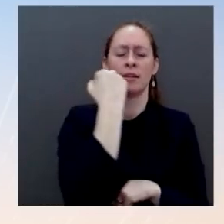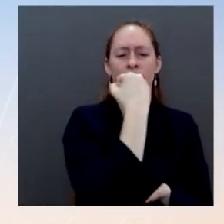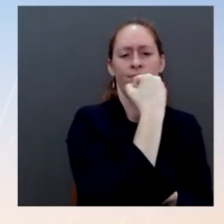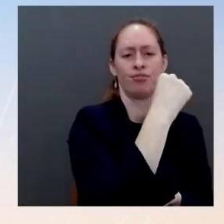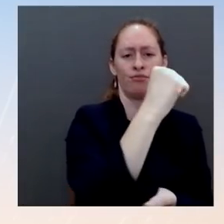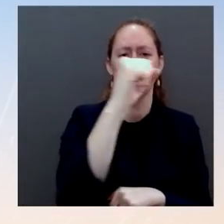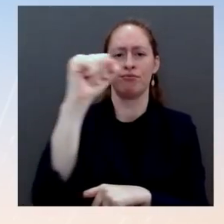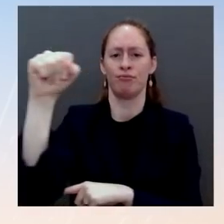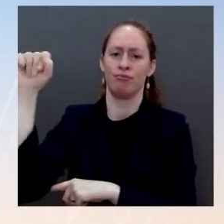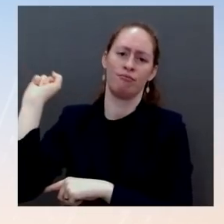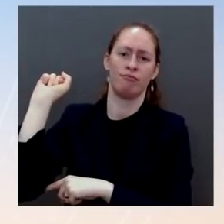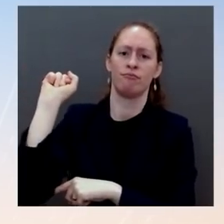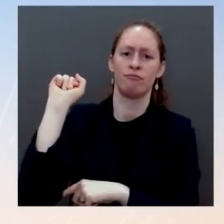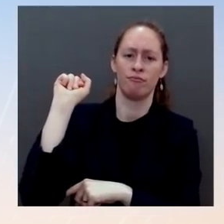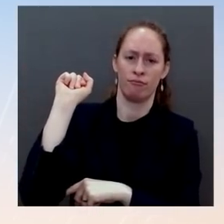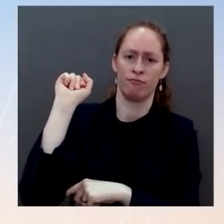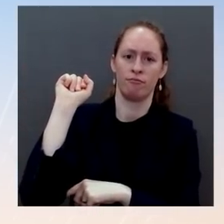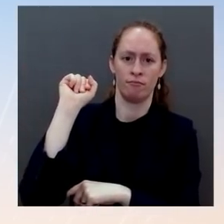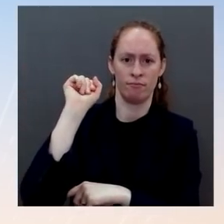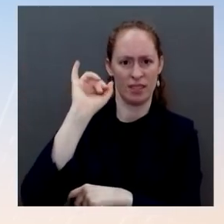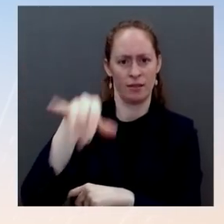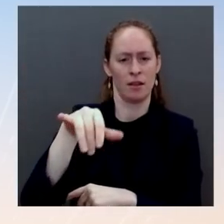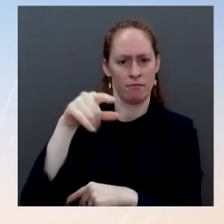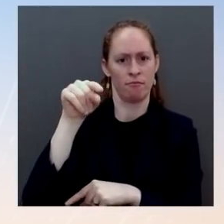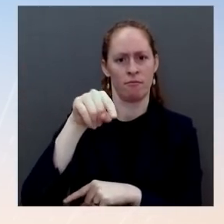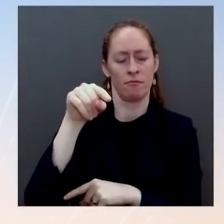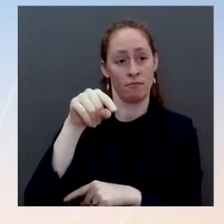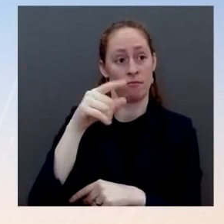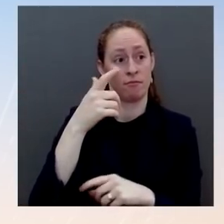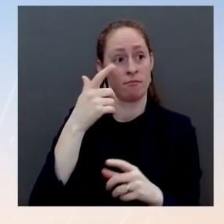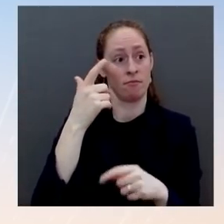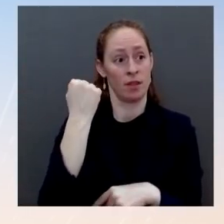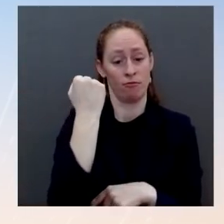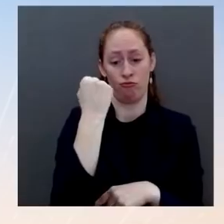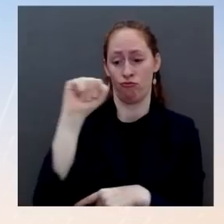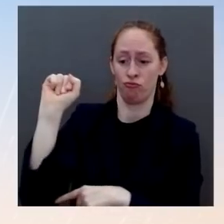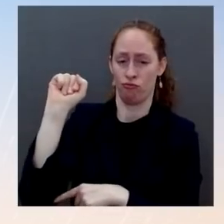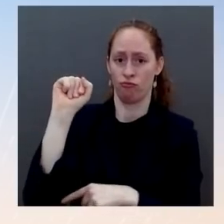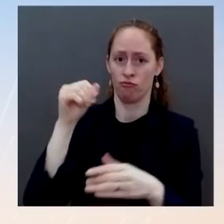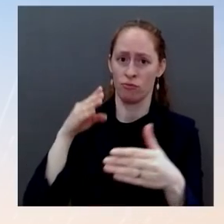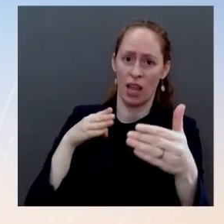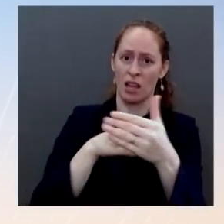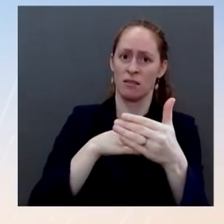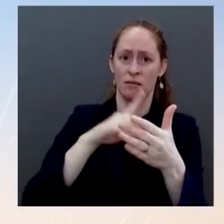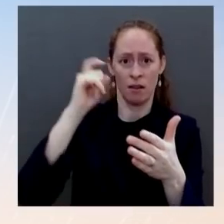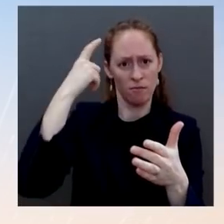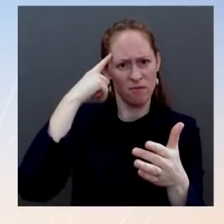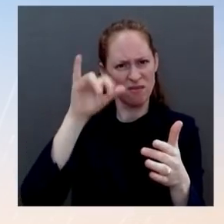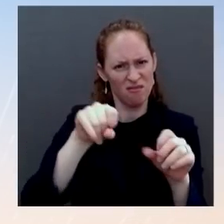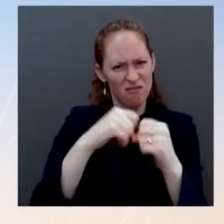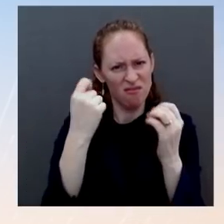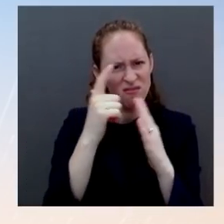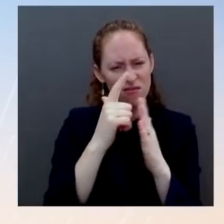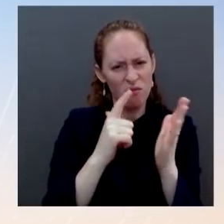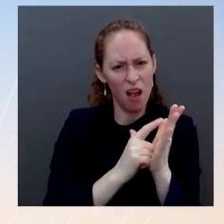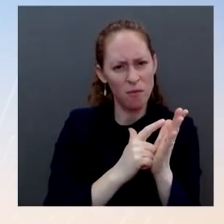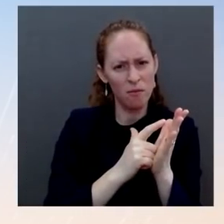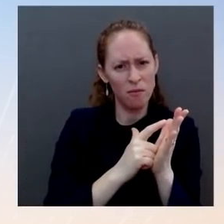to press charges of insurrection against Trump or anyone else? Ms. Psaki: The President wants the Justice Department and the Attorney General to act independently,